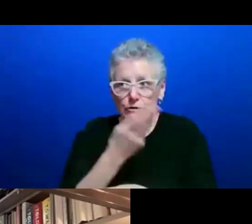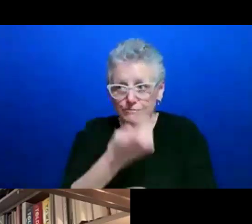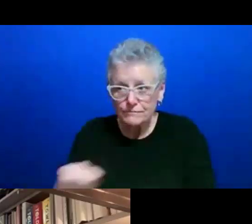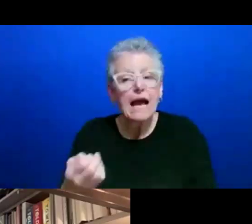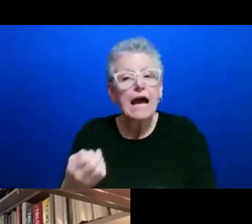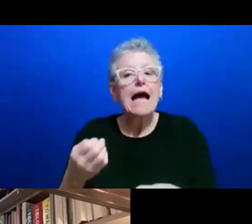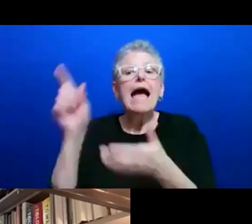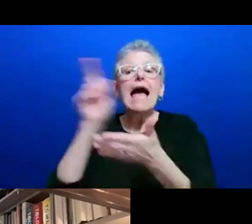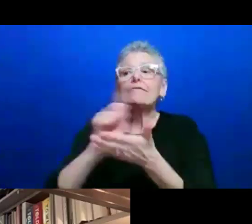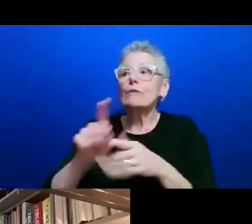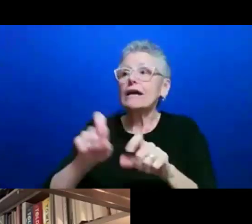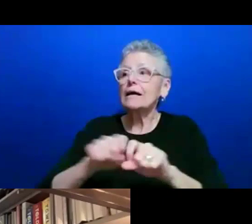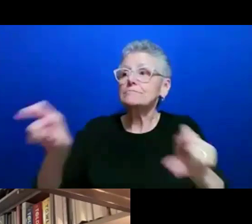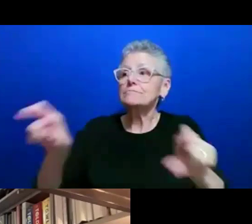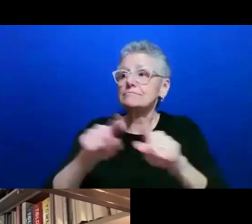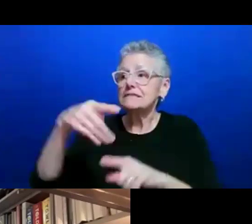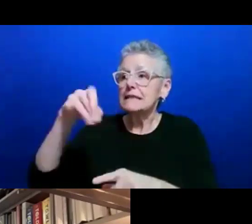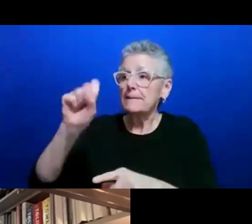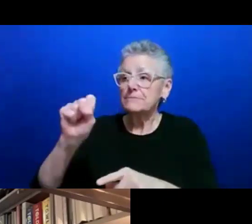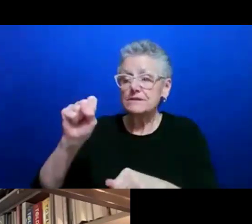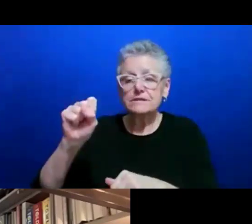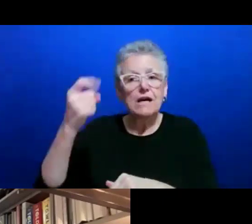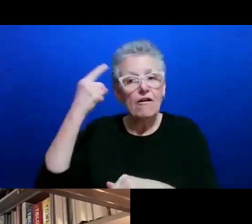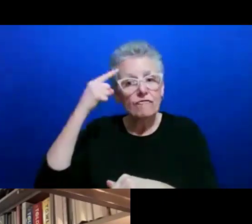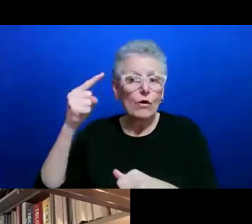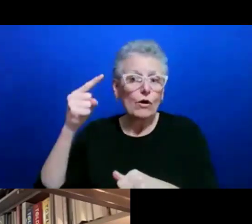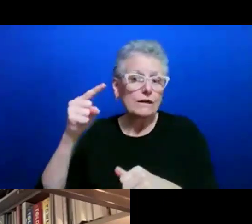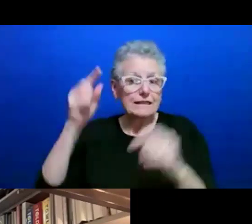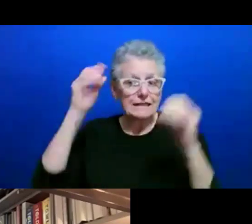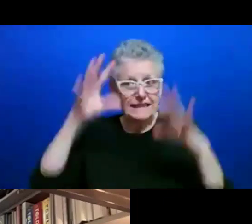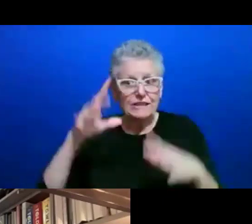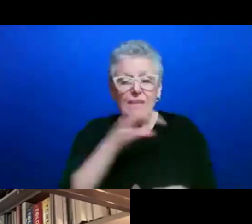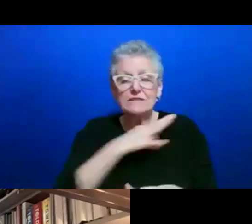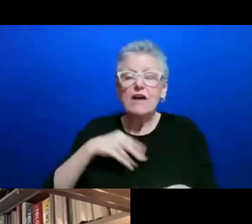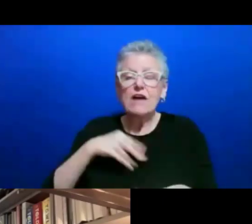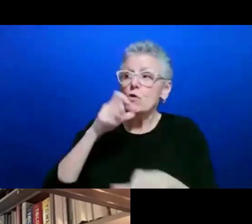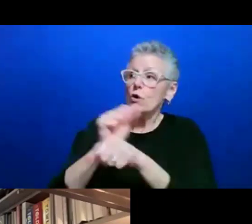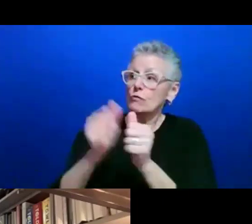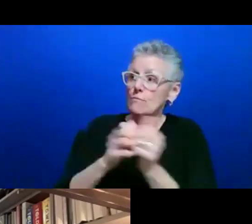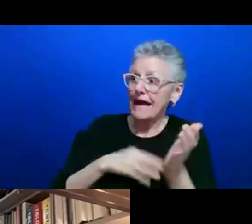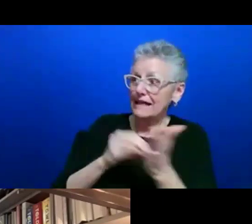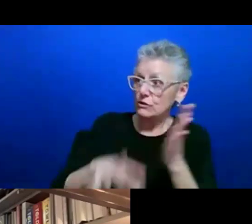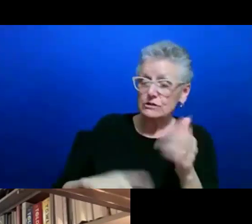and staff that work with my students. When you first in-service those teachers, it's a lot,